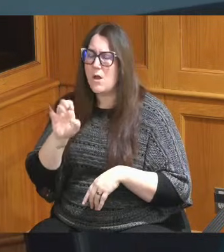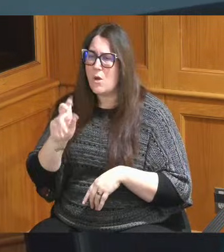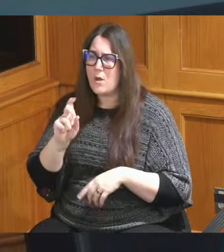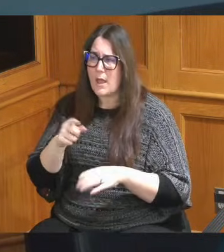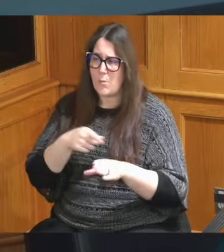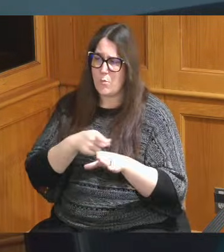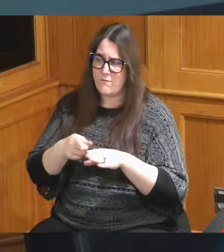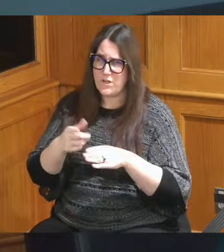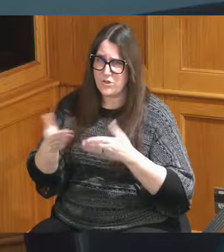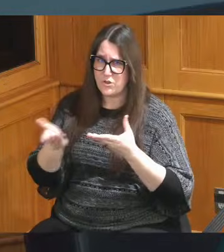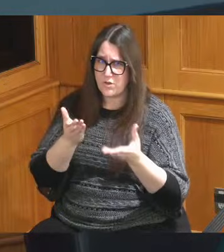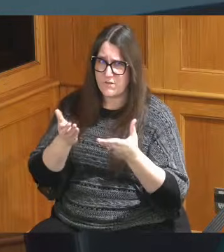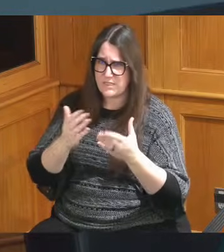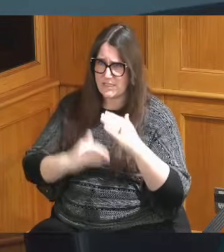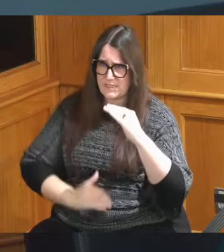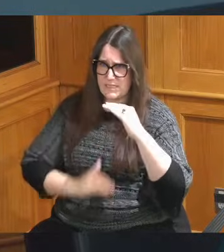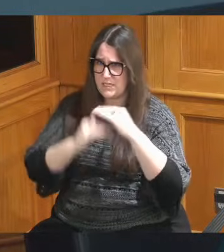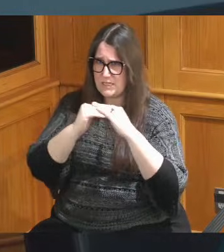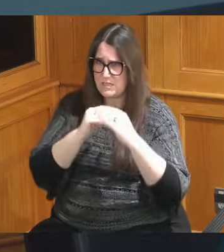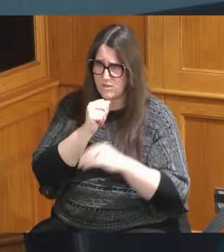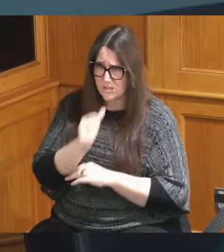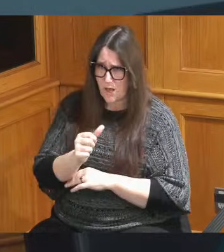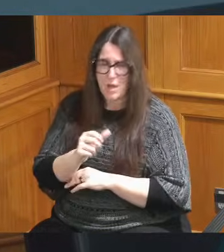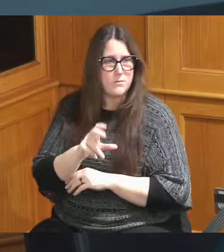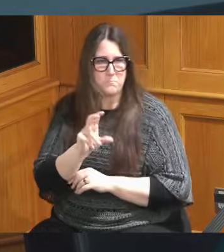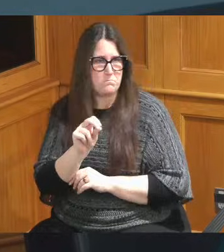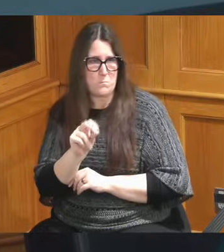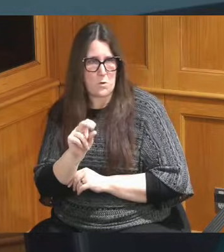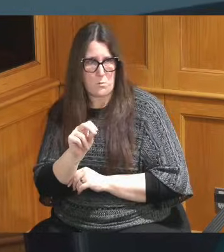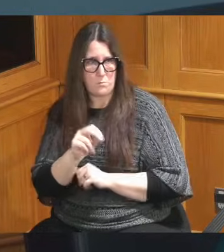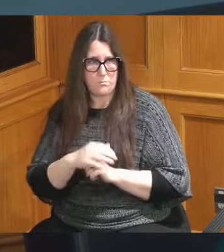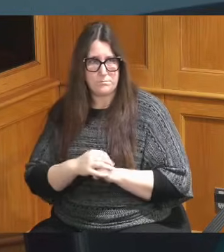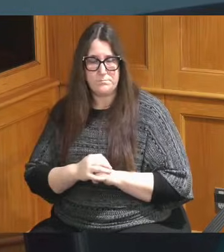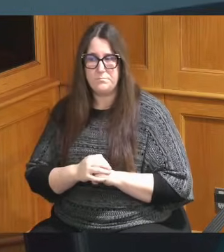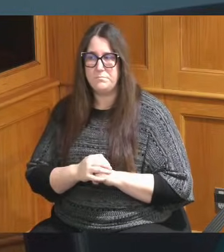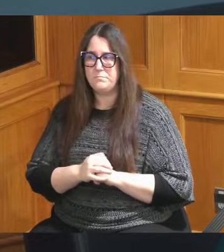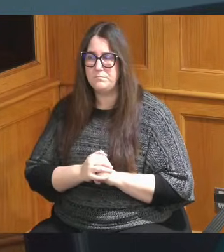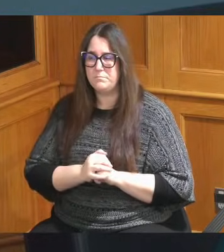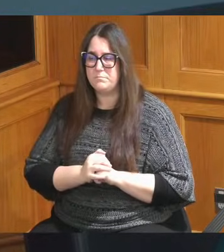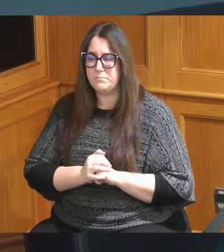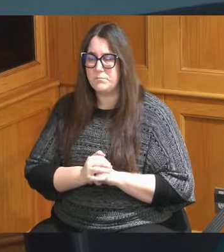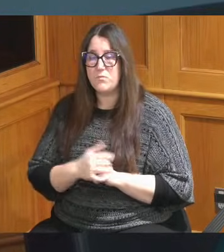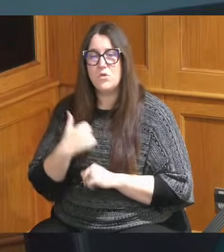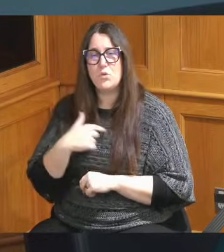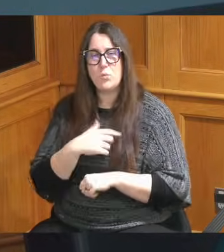cap on how much? There is not. It doesn't have to be paid out. Okay. We do consultant selection. We